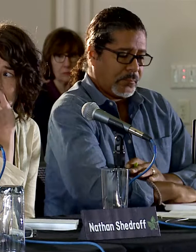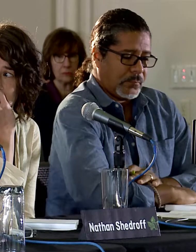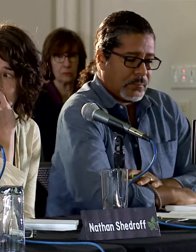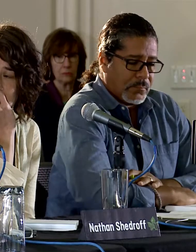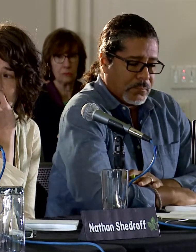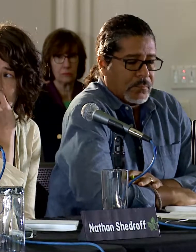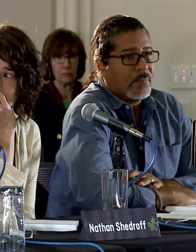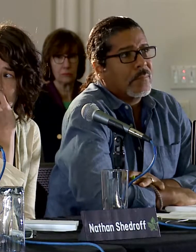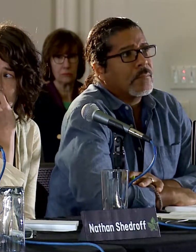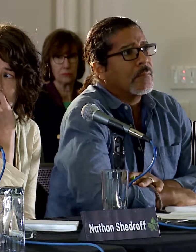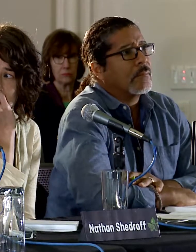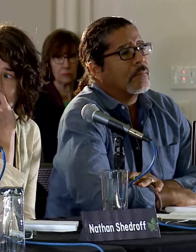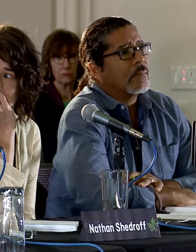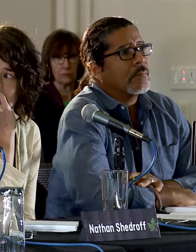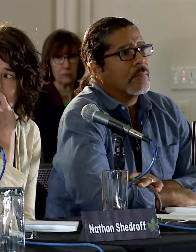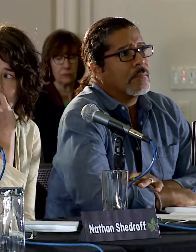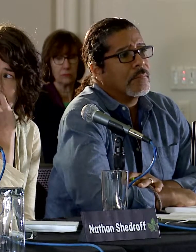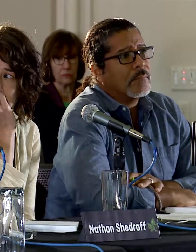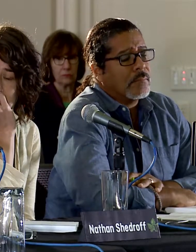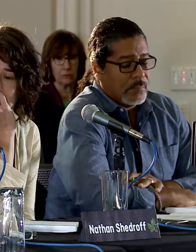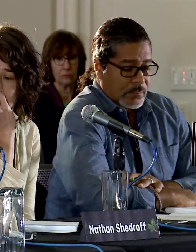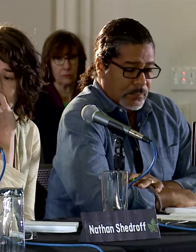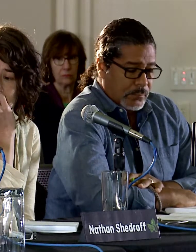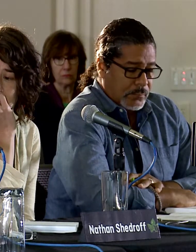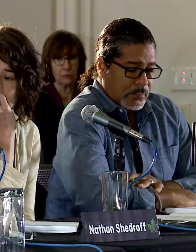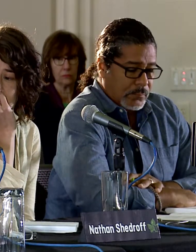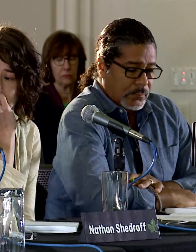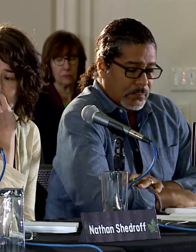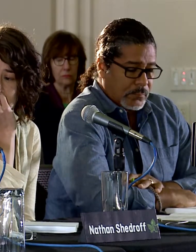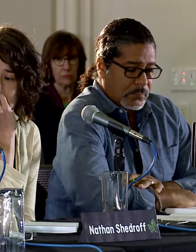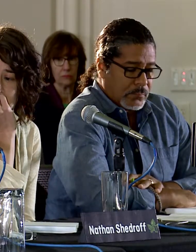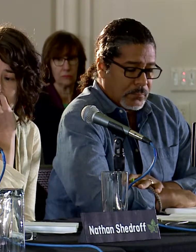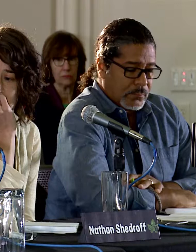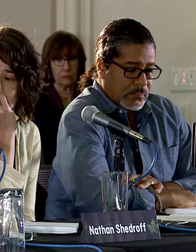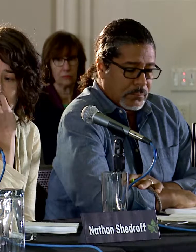the farmers don't have the funds to invest and accumulate themselves.